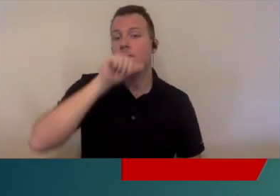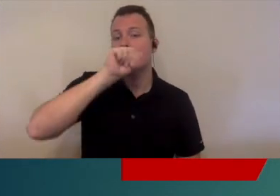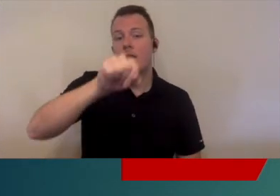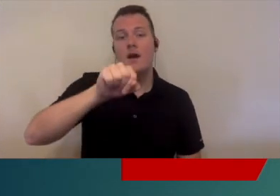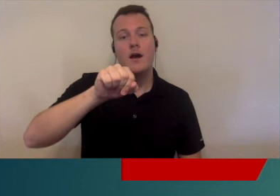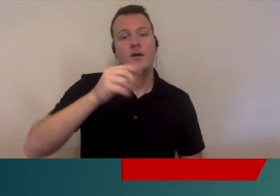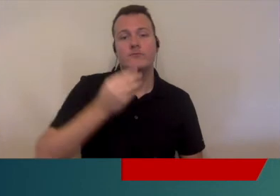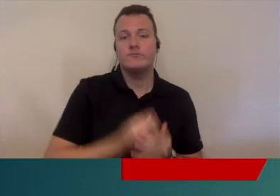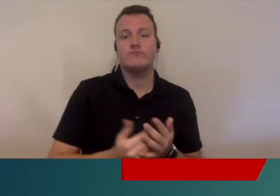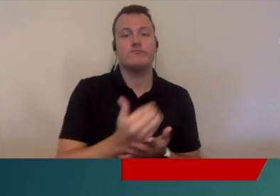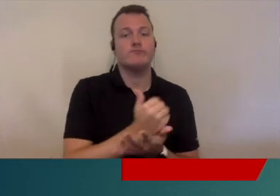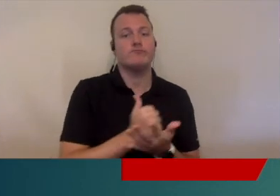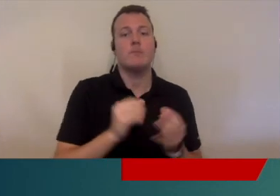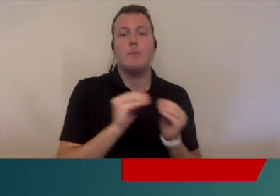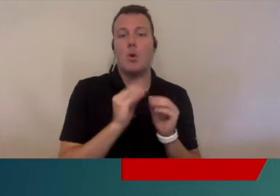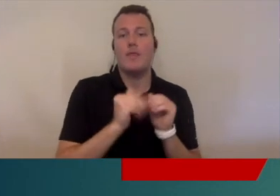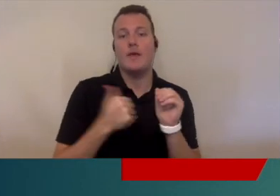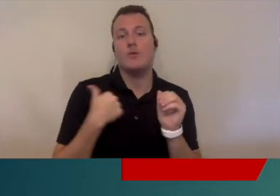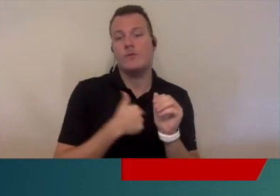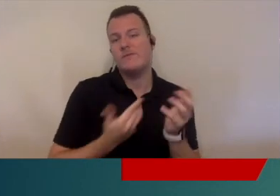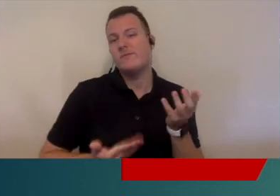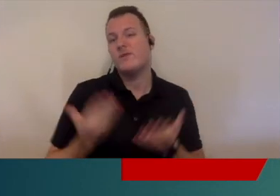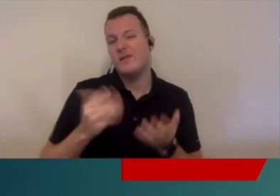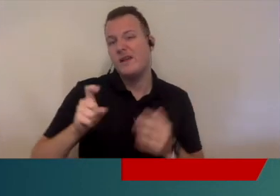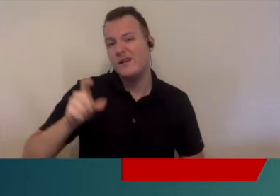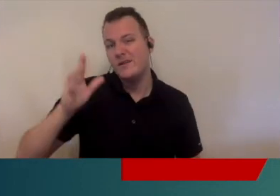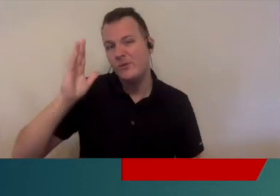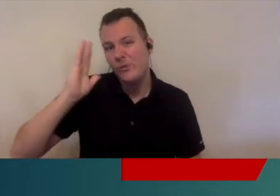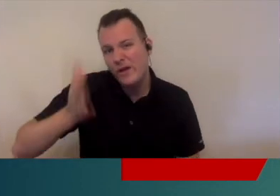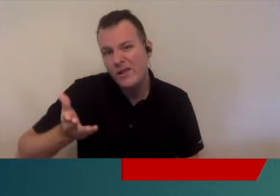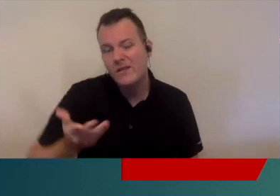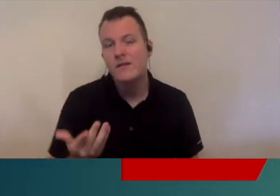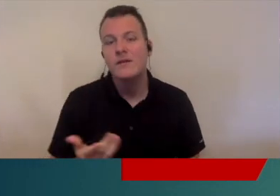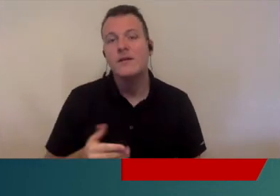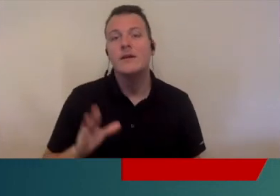significantly more than we likely will, but you need to put everything in